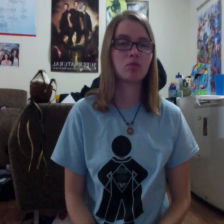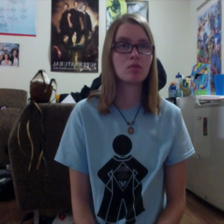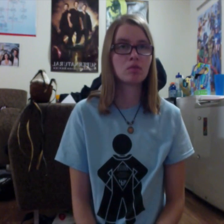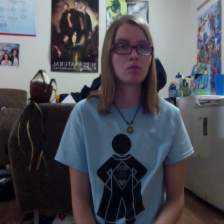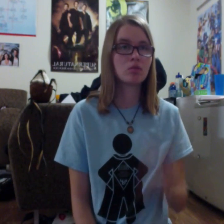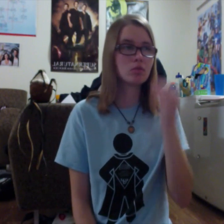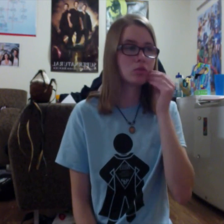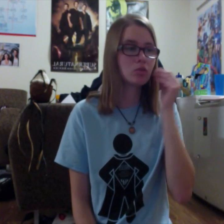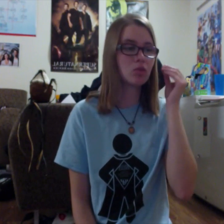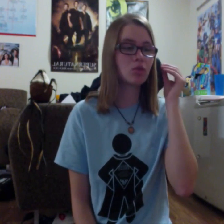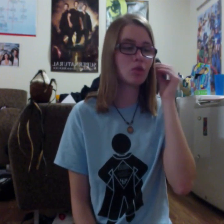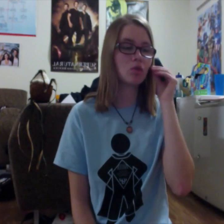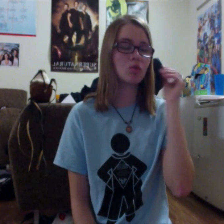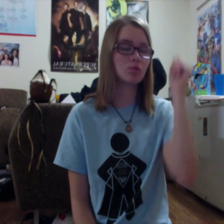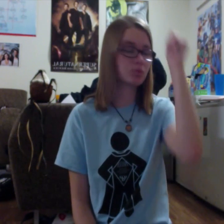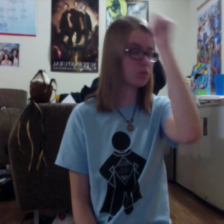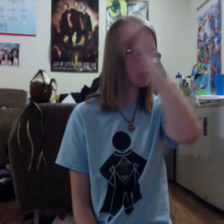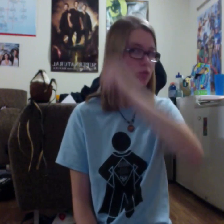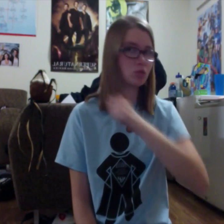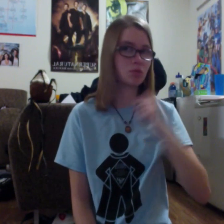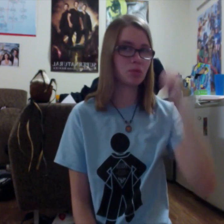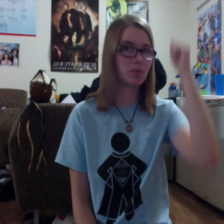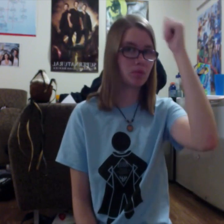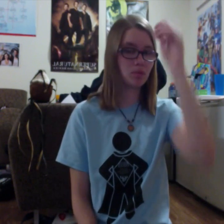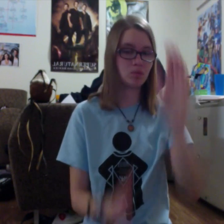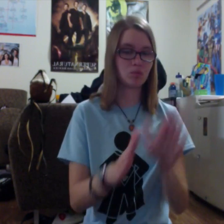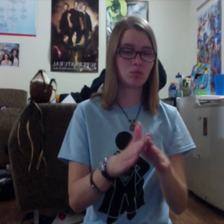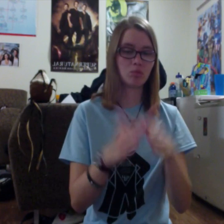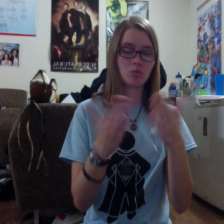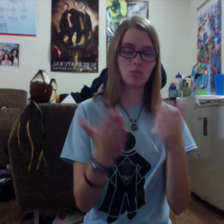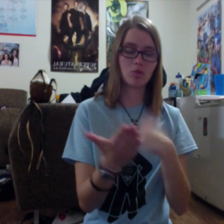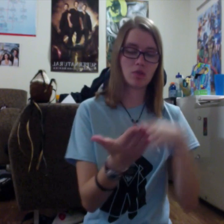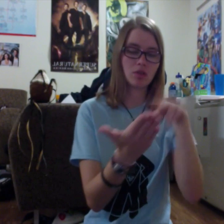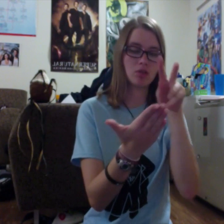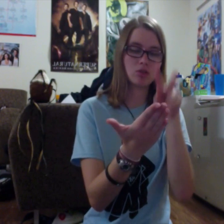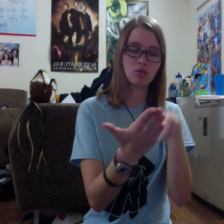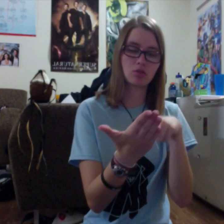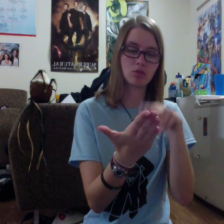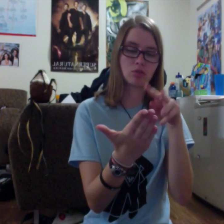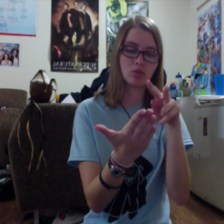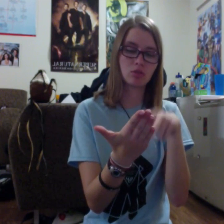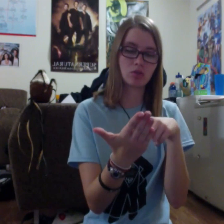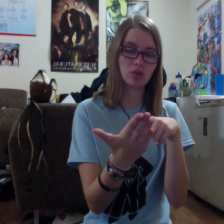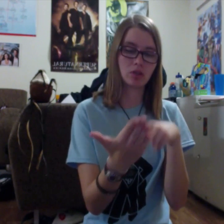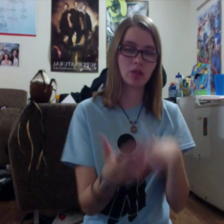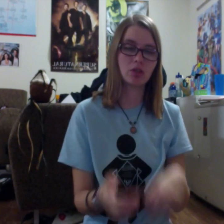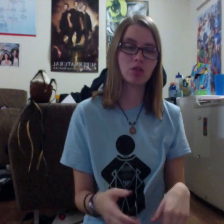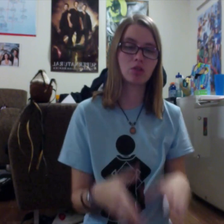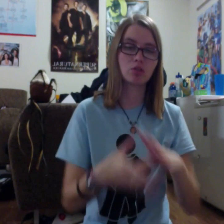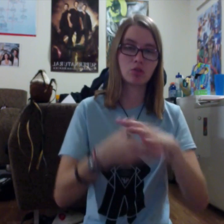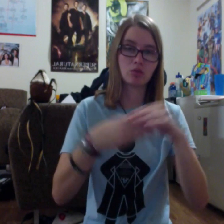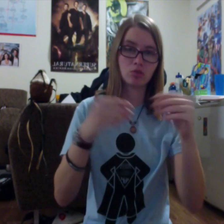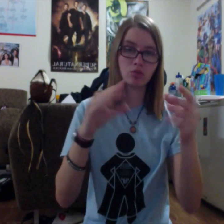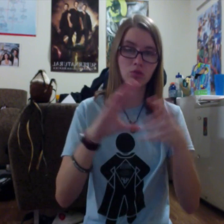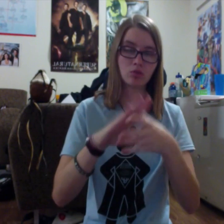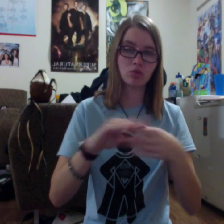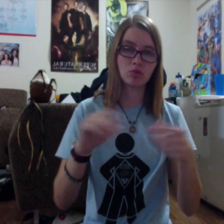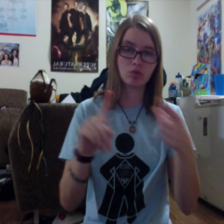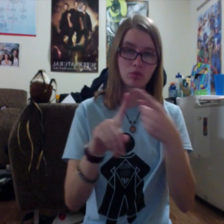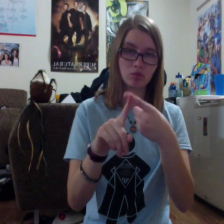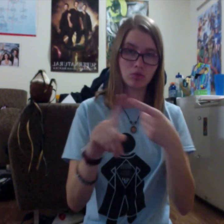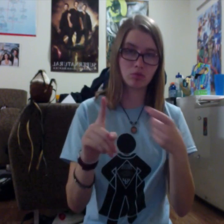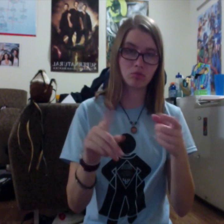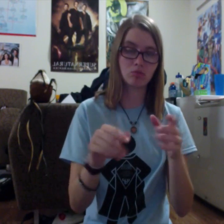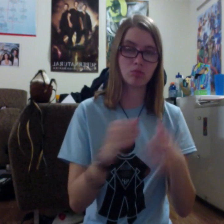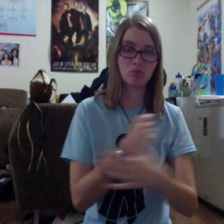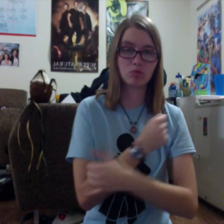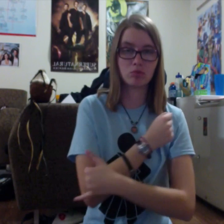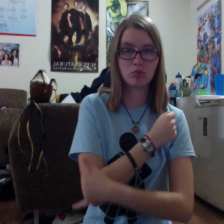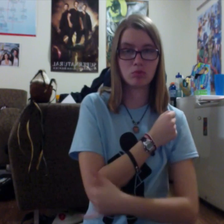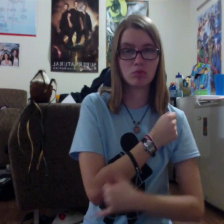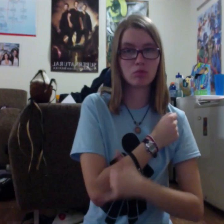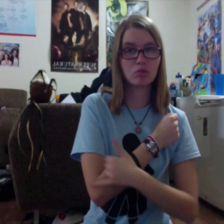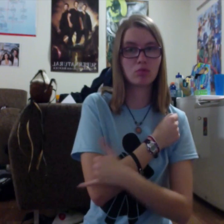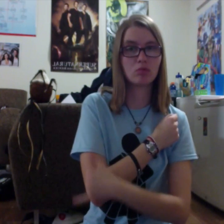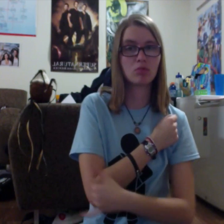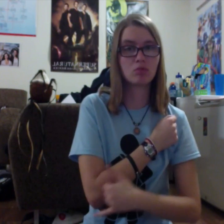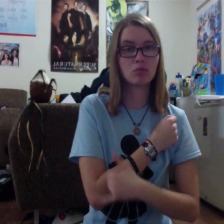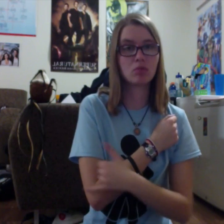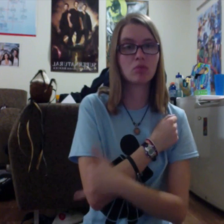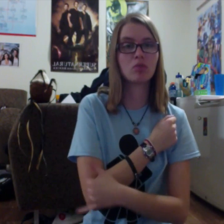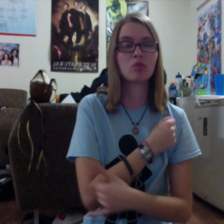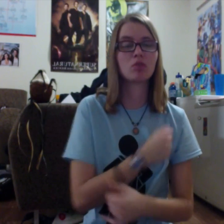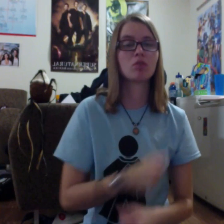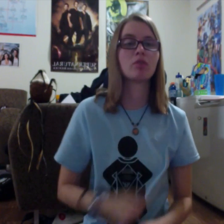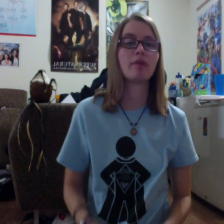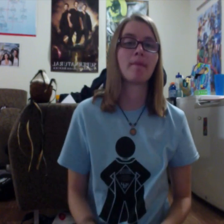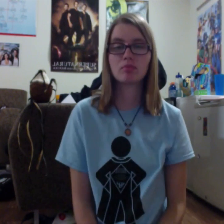And at home I read a book of stories from Ethiopia.